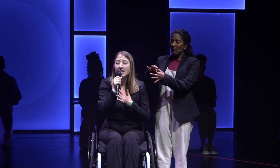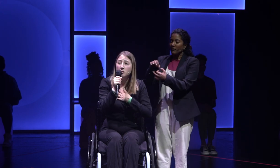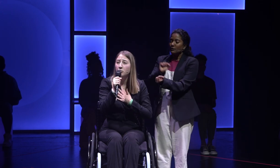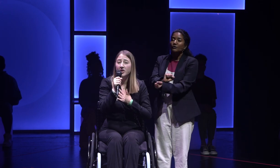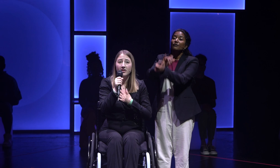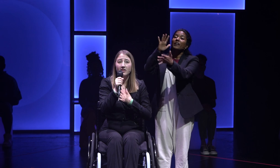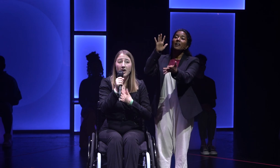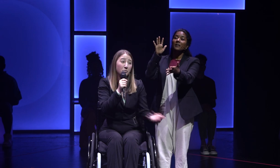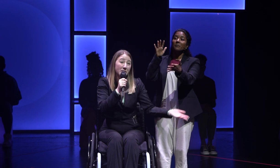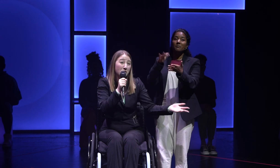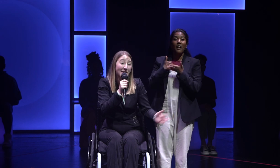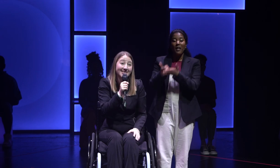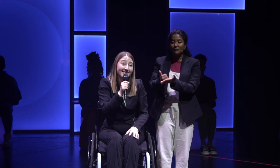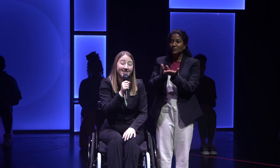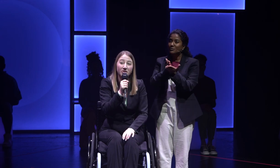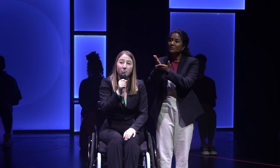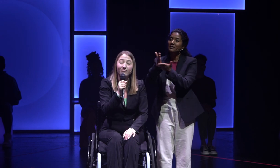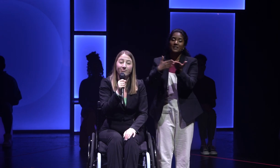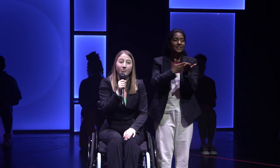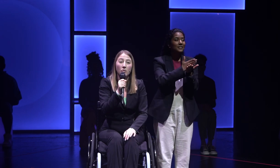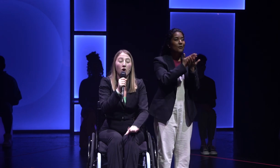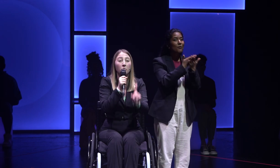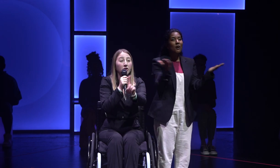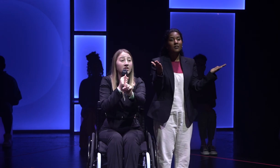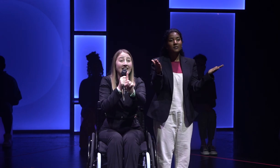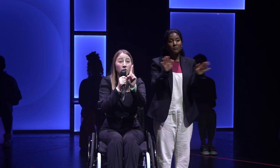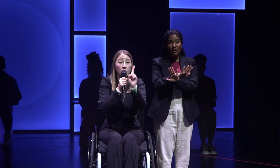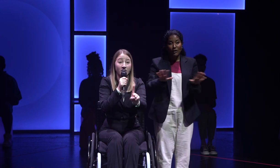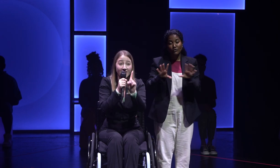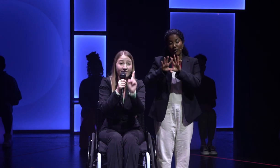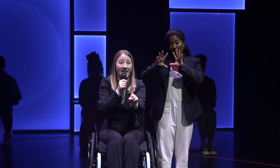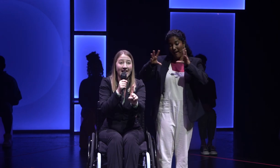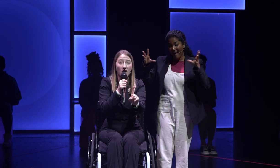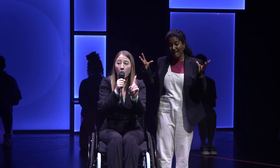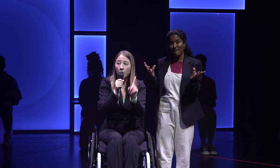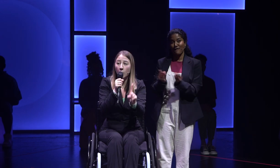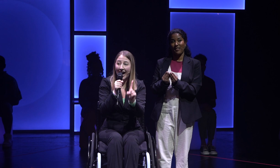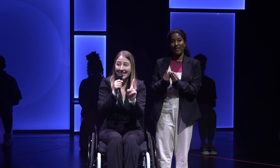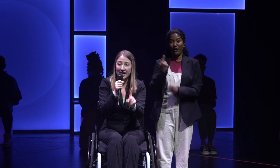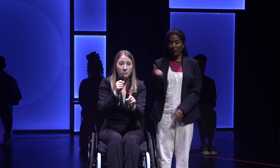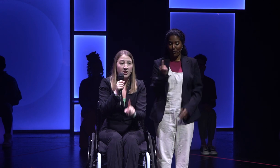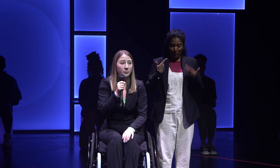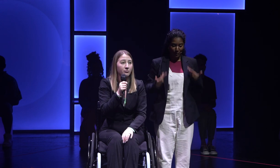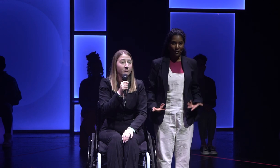helps me go places, but it doesn't define who I am.